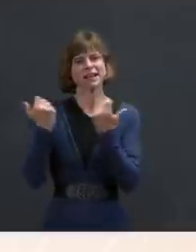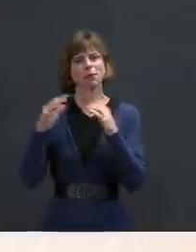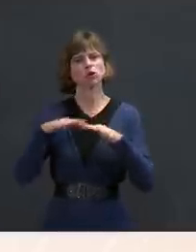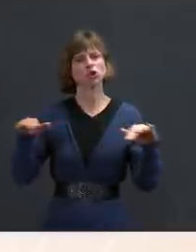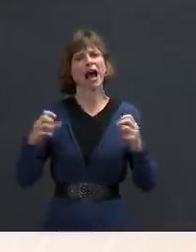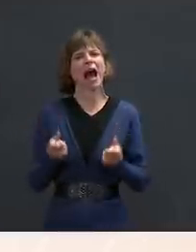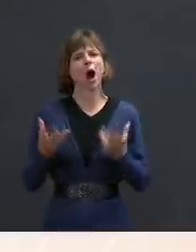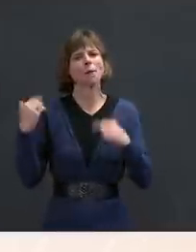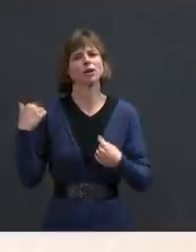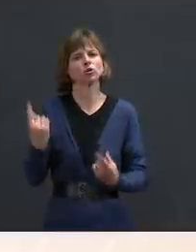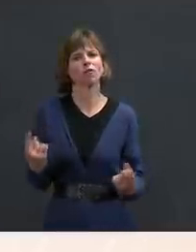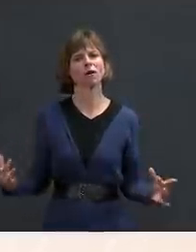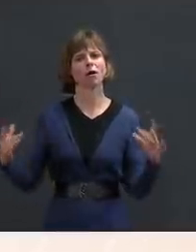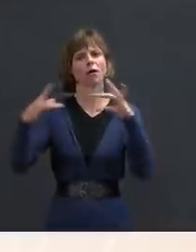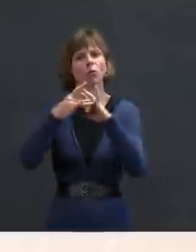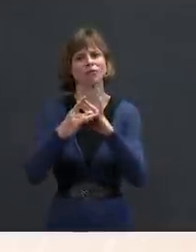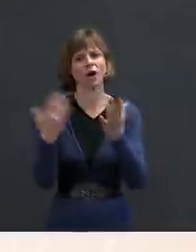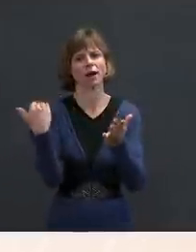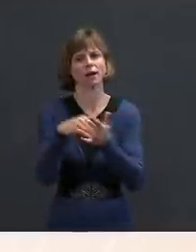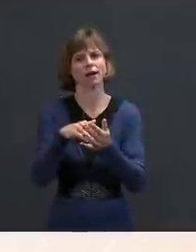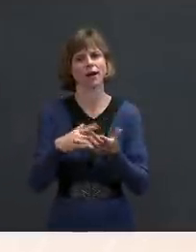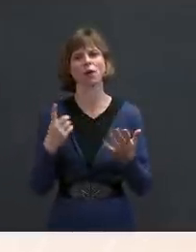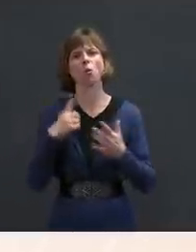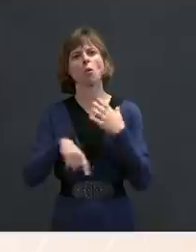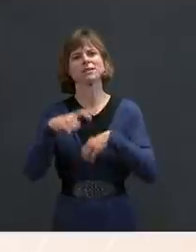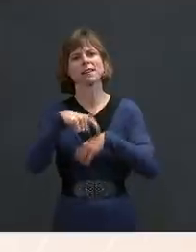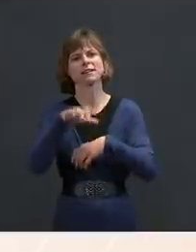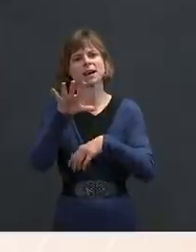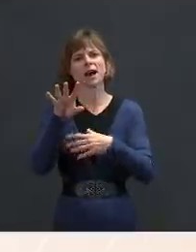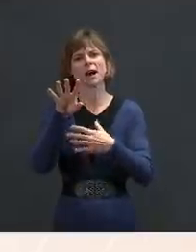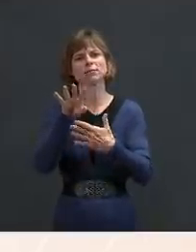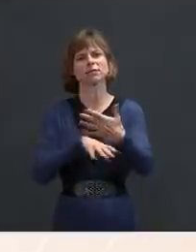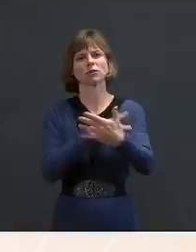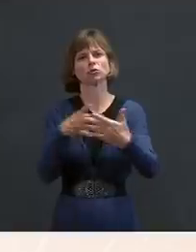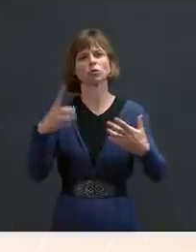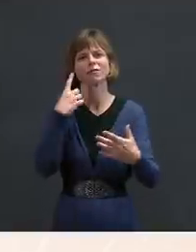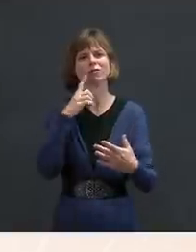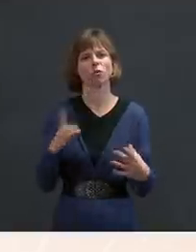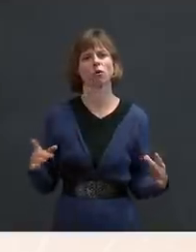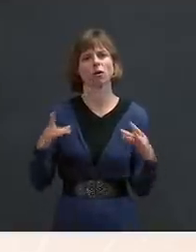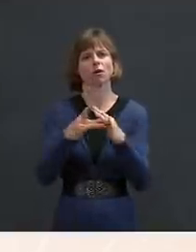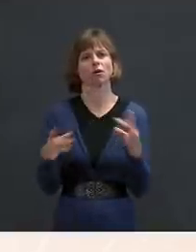And what's the timeline for getting them all reunified? Secretary Mayorkas: So, in but a few weeks,